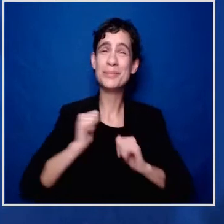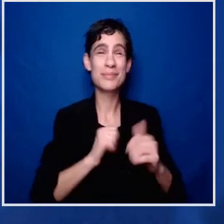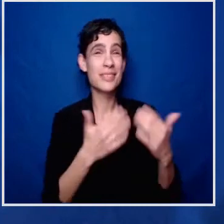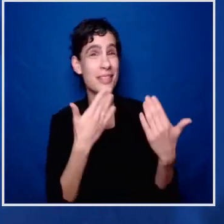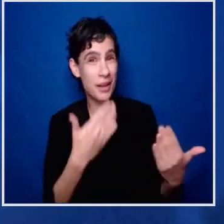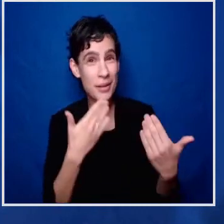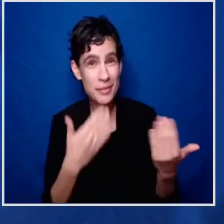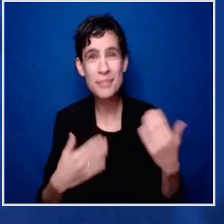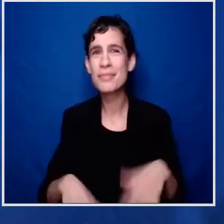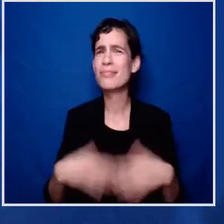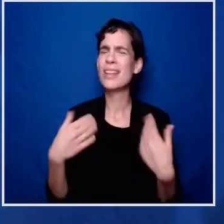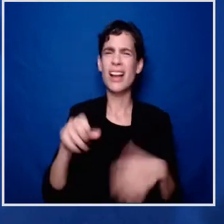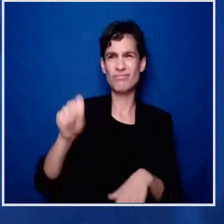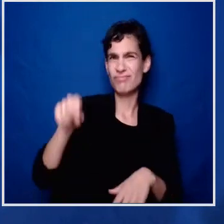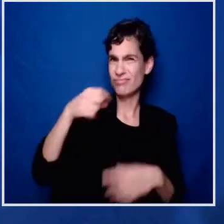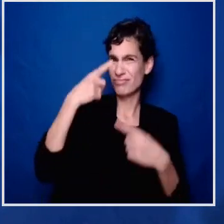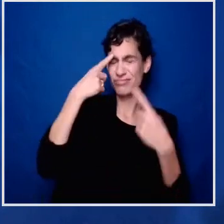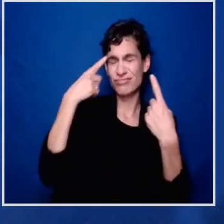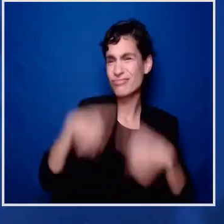THANK YOU FOR THAT LOVELY